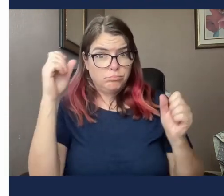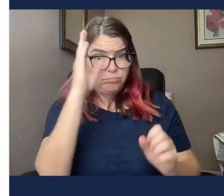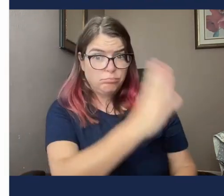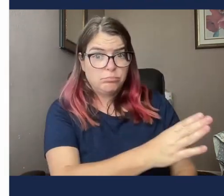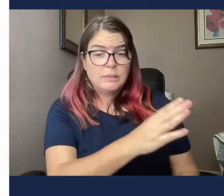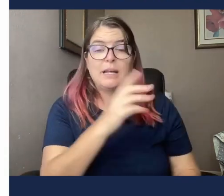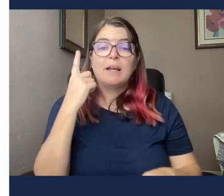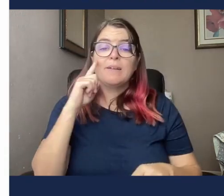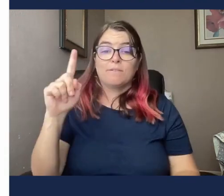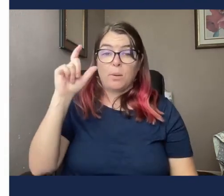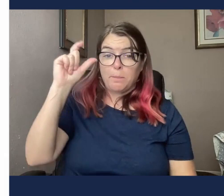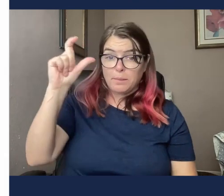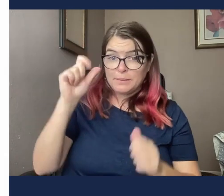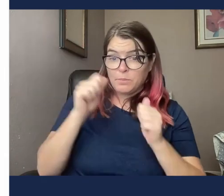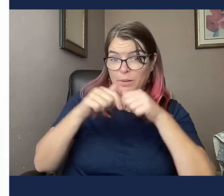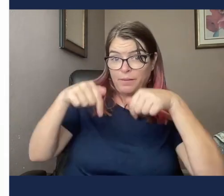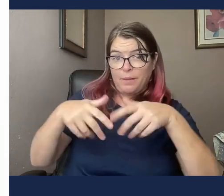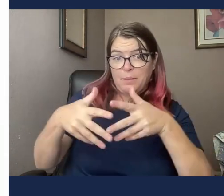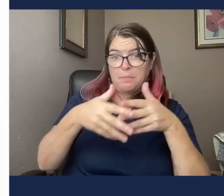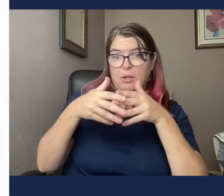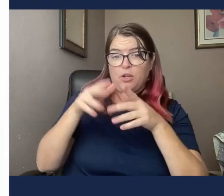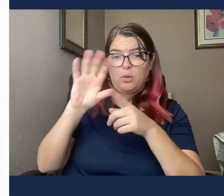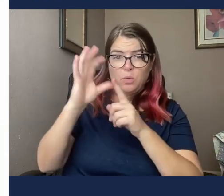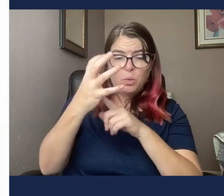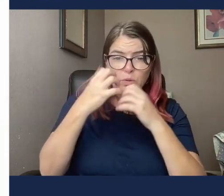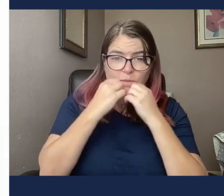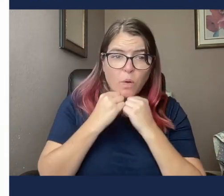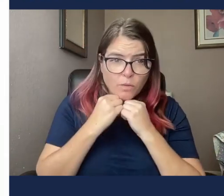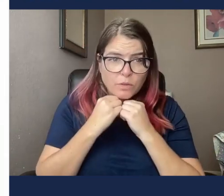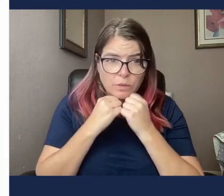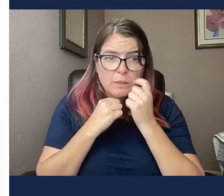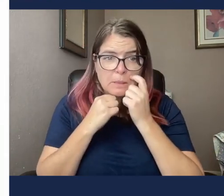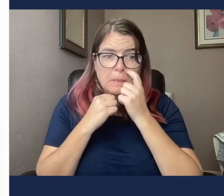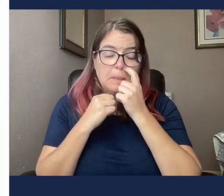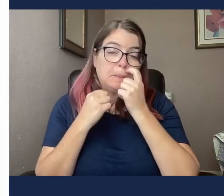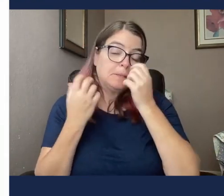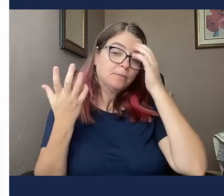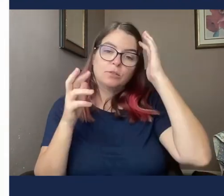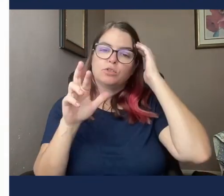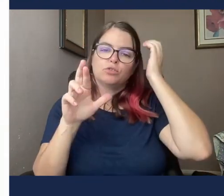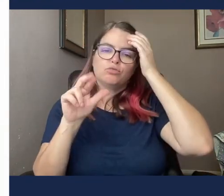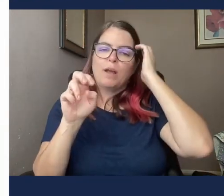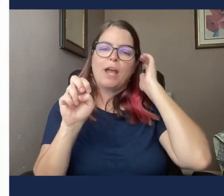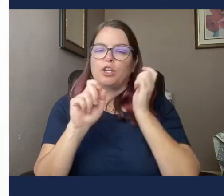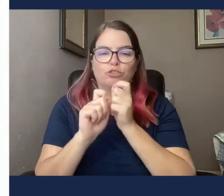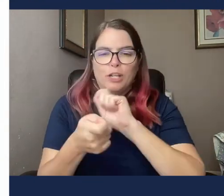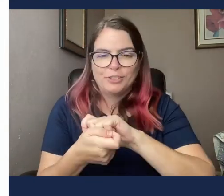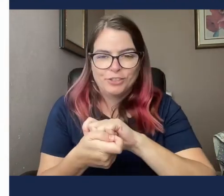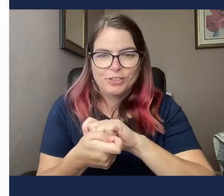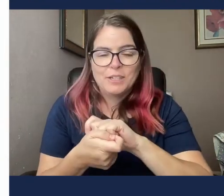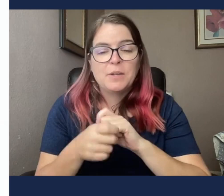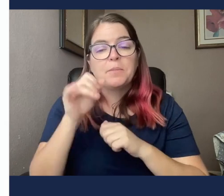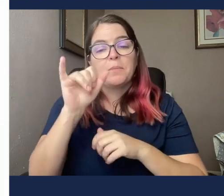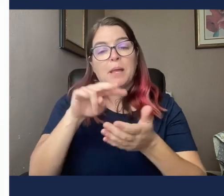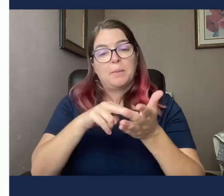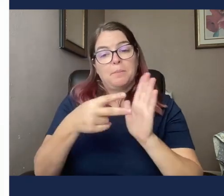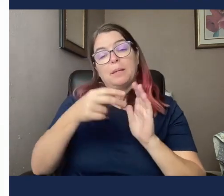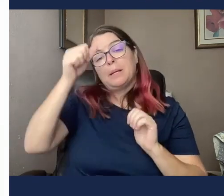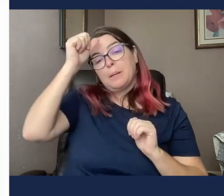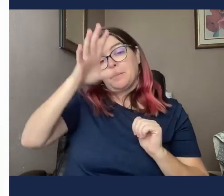3.5 times as much media coverage as attacks by non-Muslims. And so forth. In Hollywood, representations of Muslims and